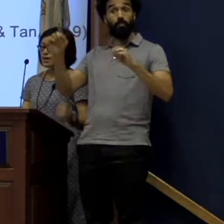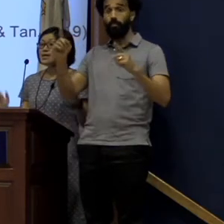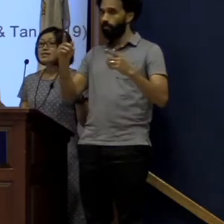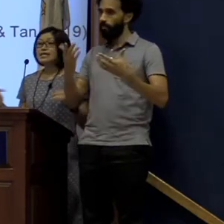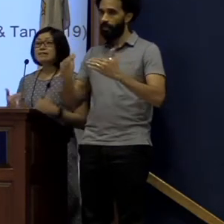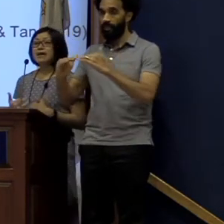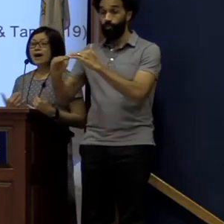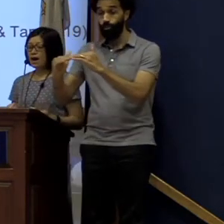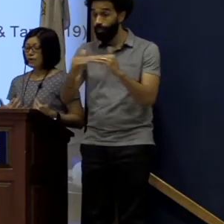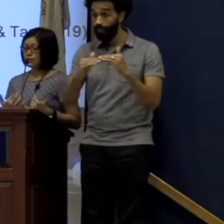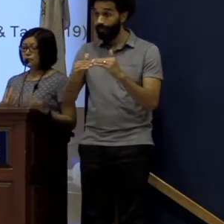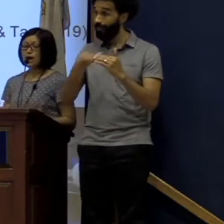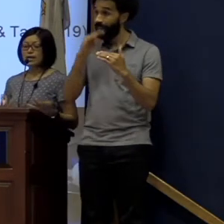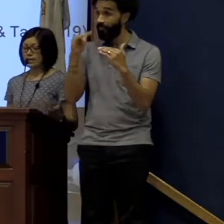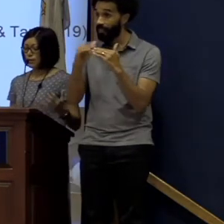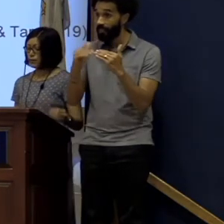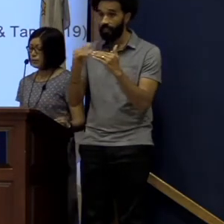Think about how you are in your own homes